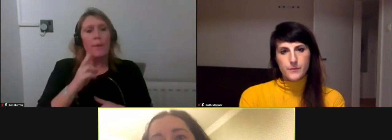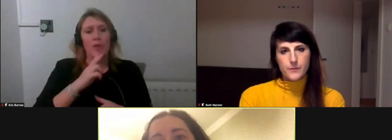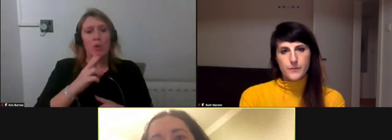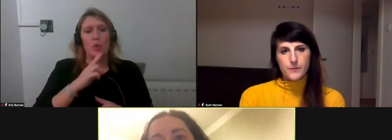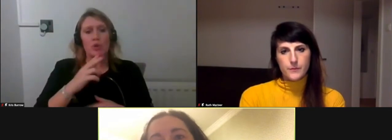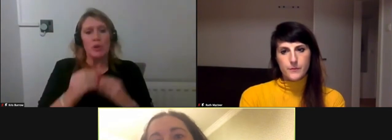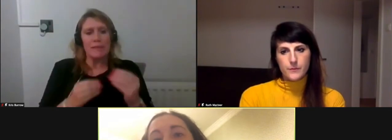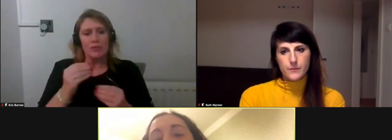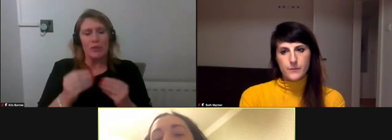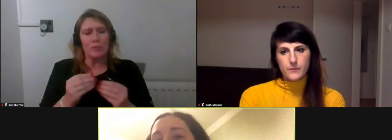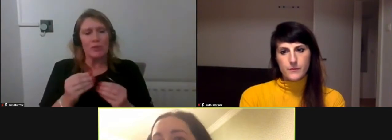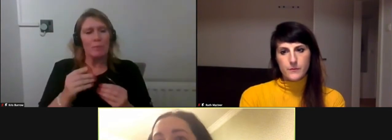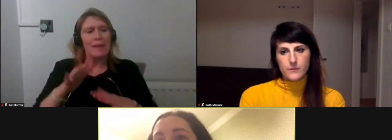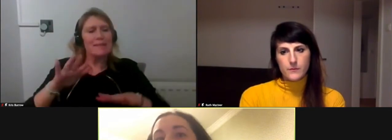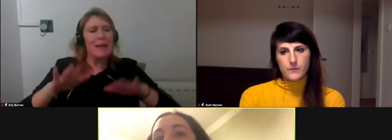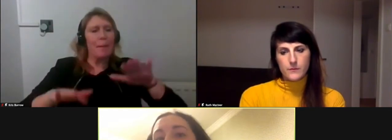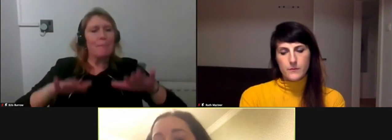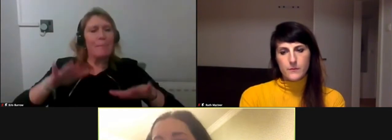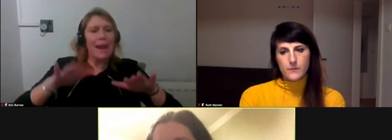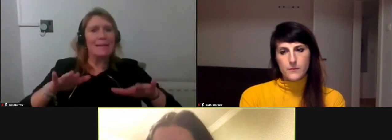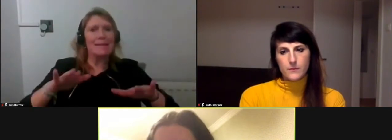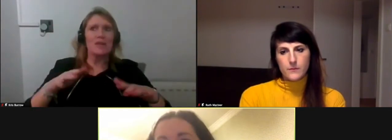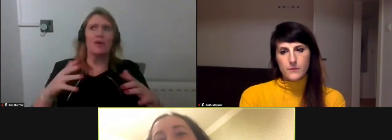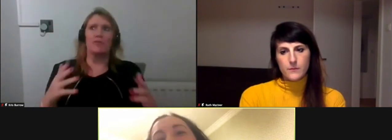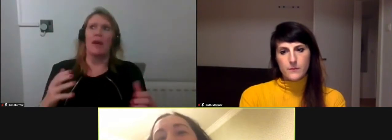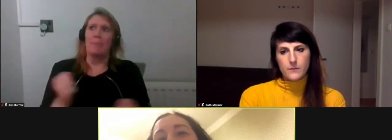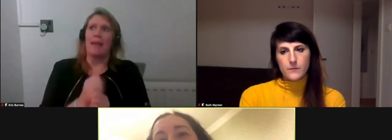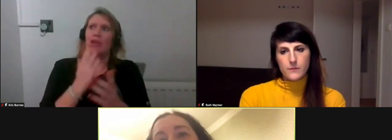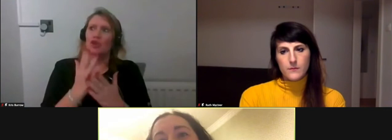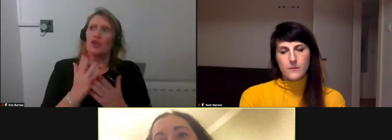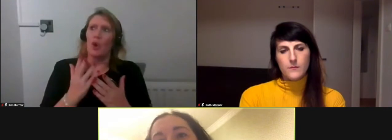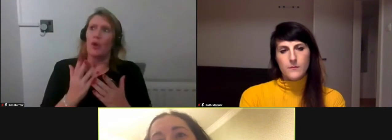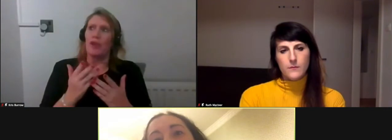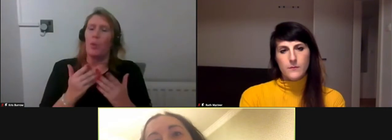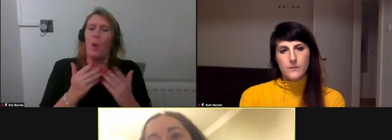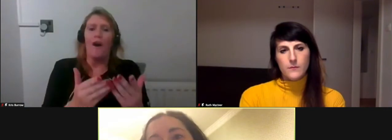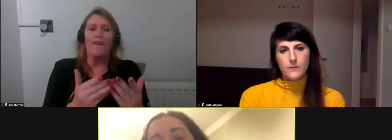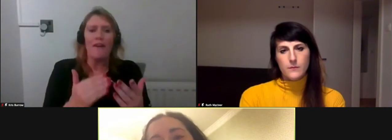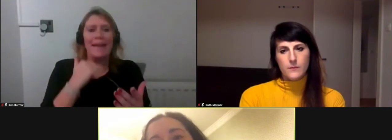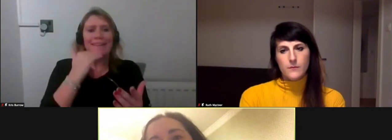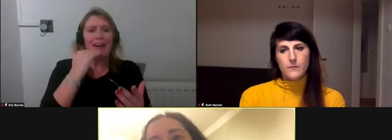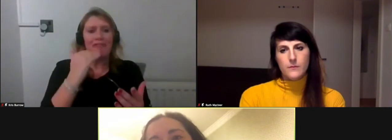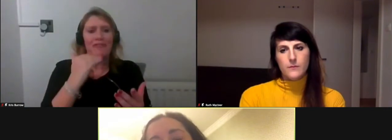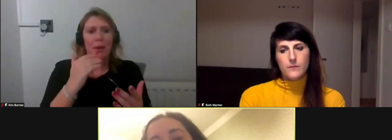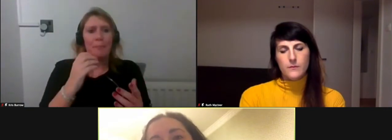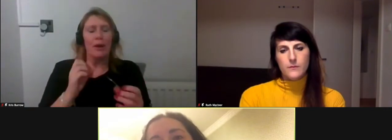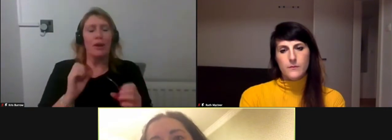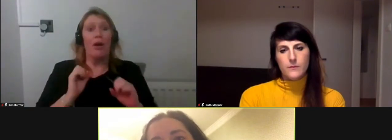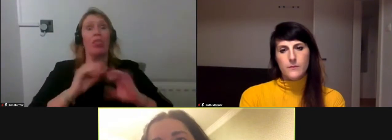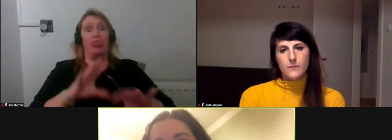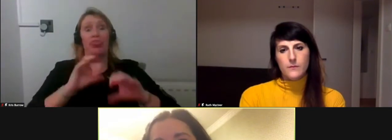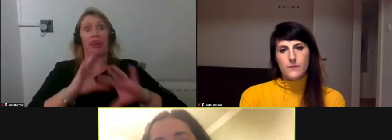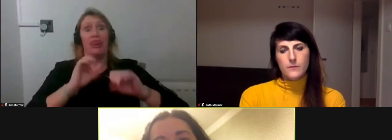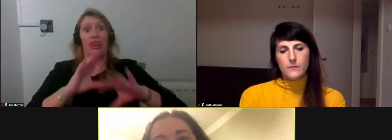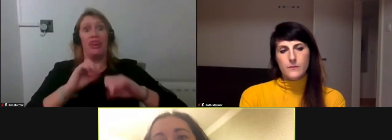balance in offering enough but not touch much, it would be really interesting to hear people's feedback and their thoughts